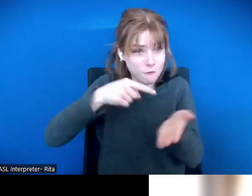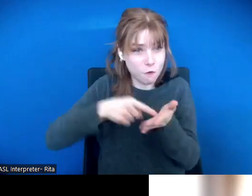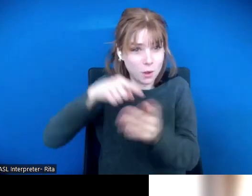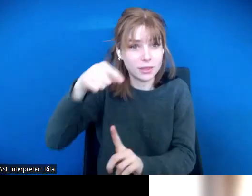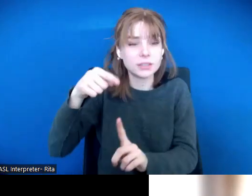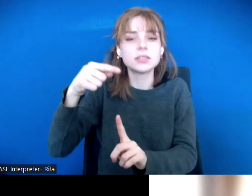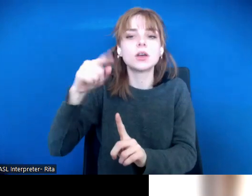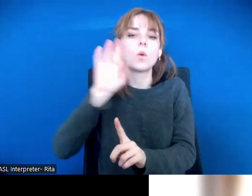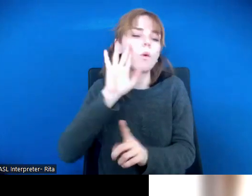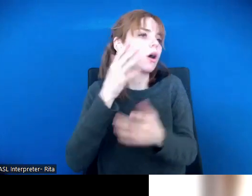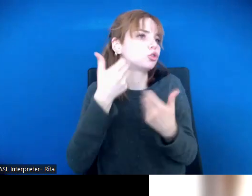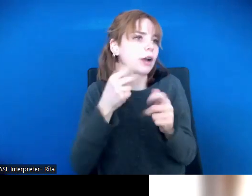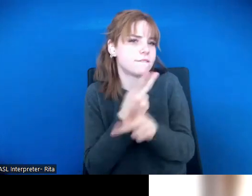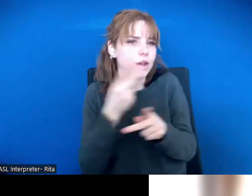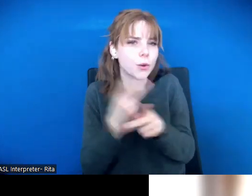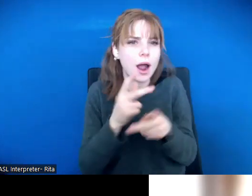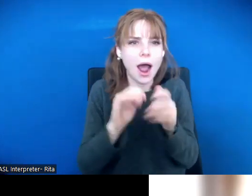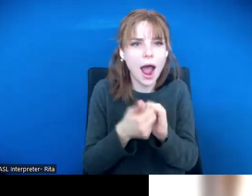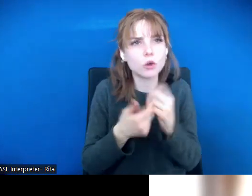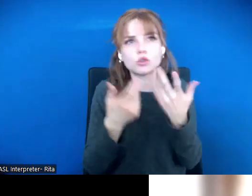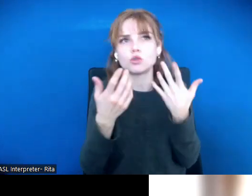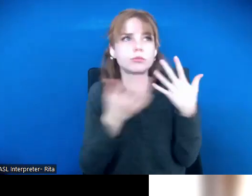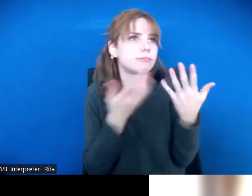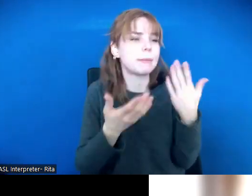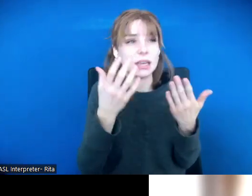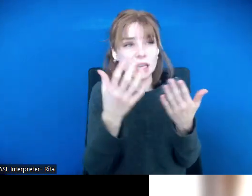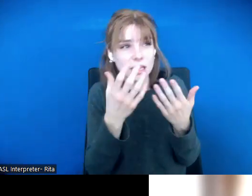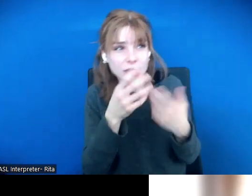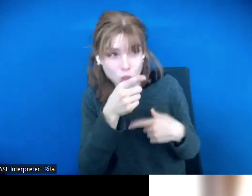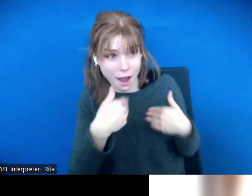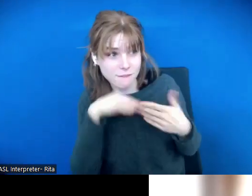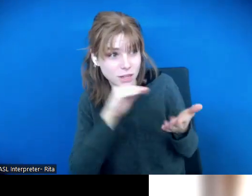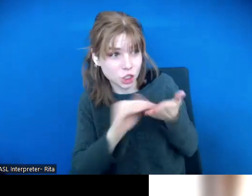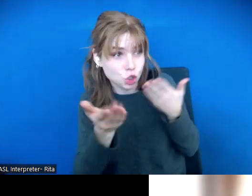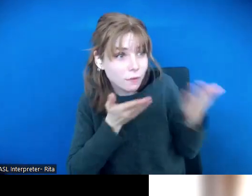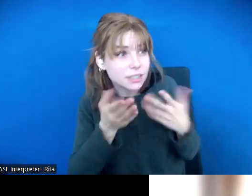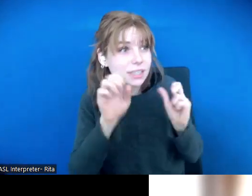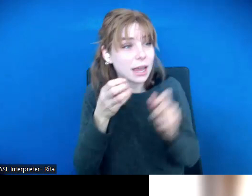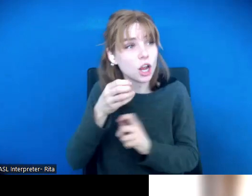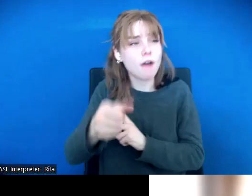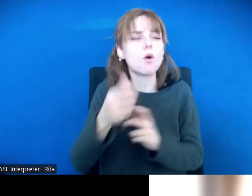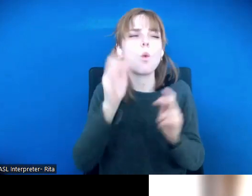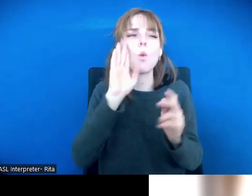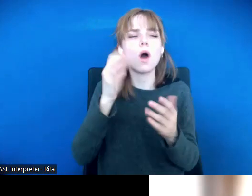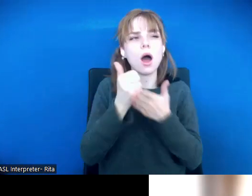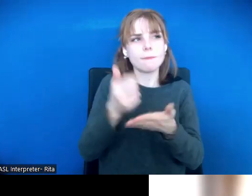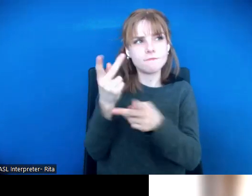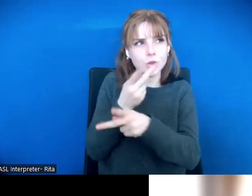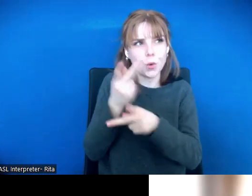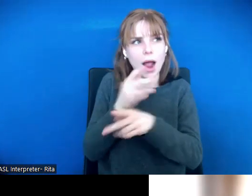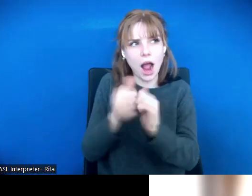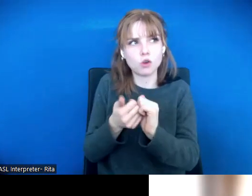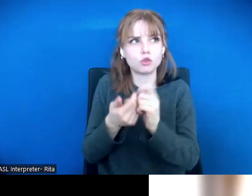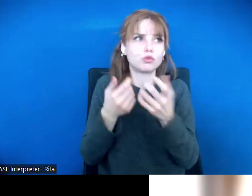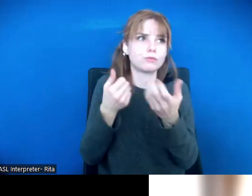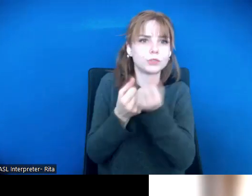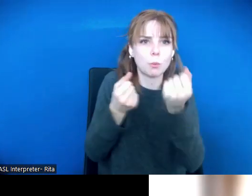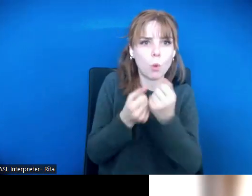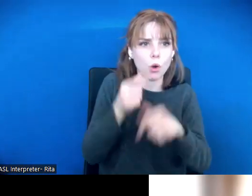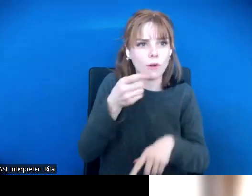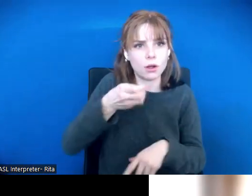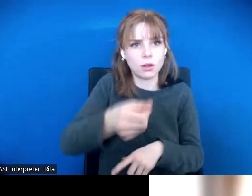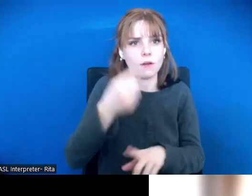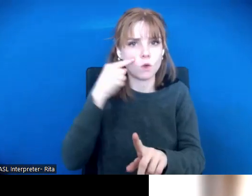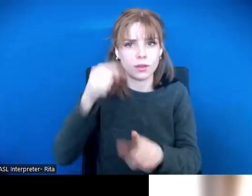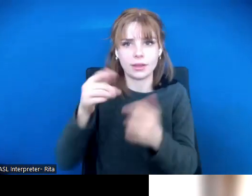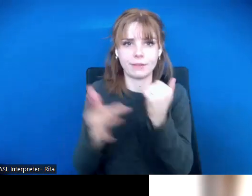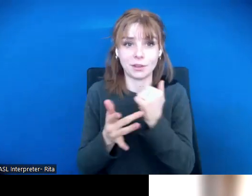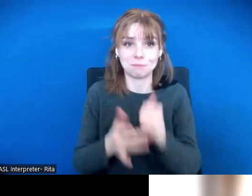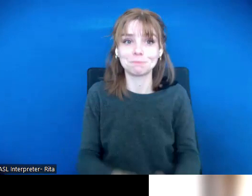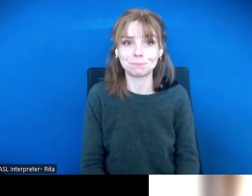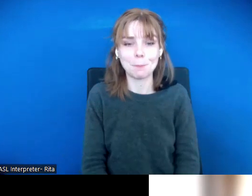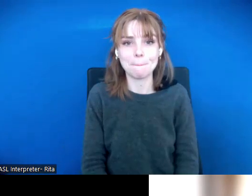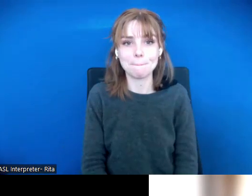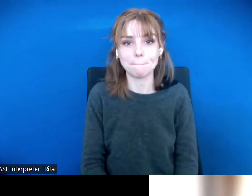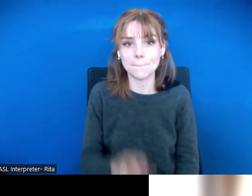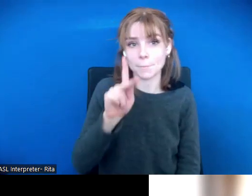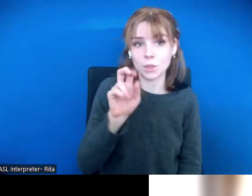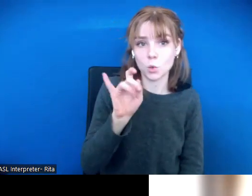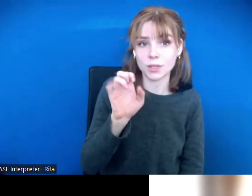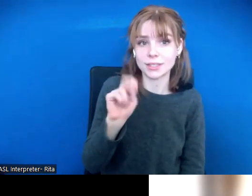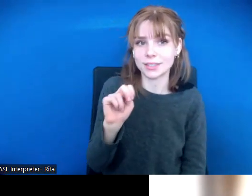that could be covered. When people reach out to us and they borrow something and they determine yes, this is what I need, we could help them figure out where to purchase it and we will also do what we can to try to help them figure out how to fund it.